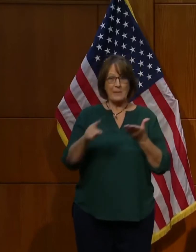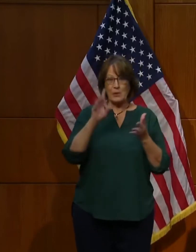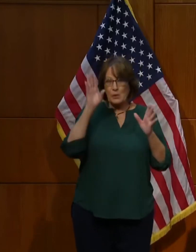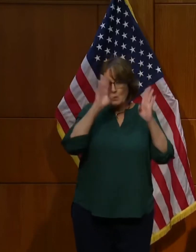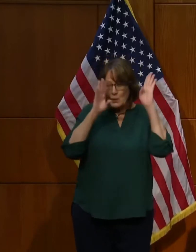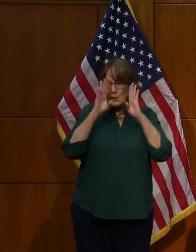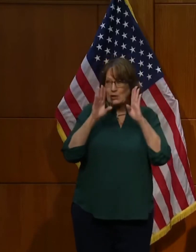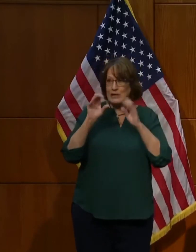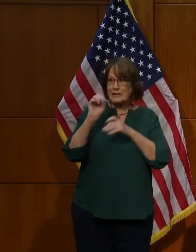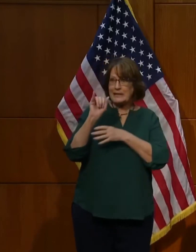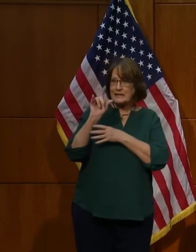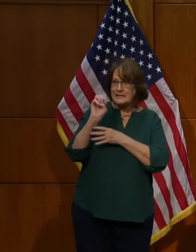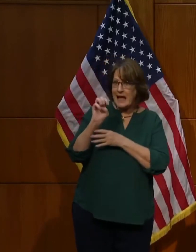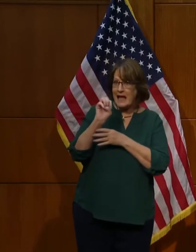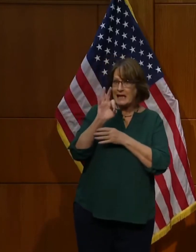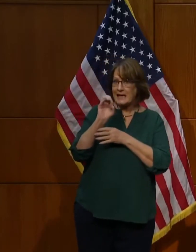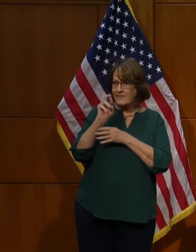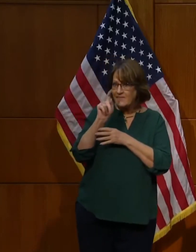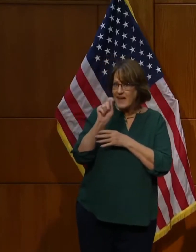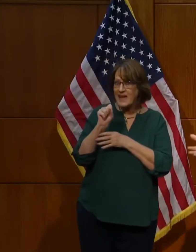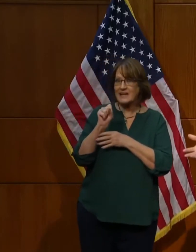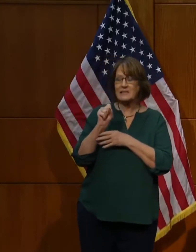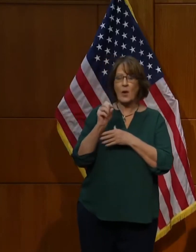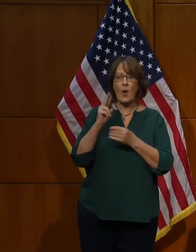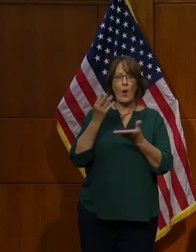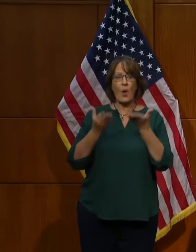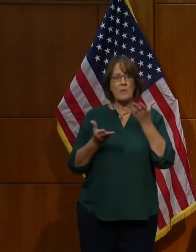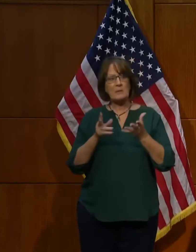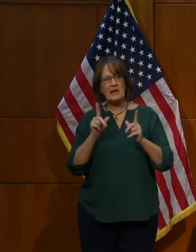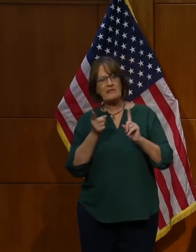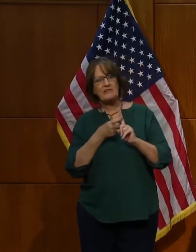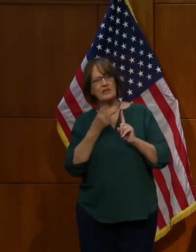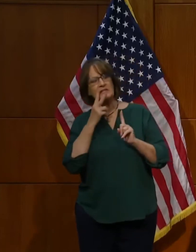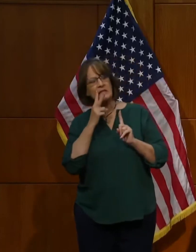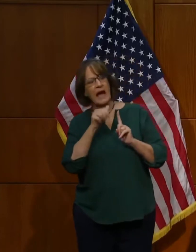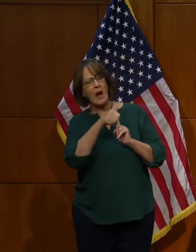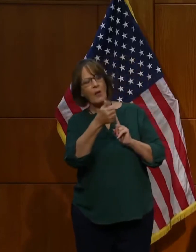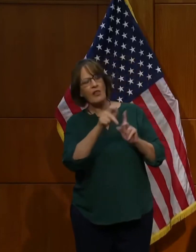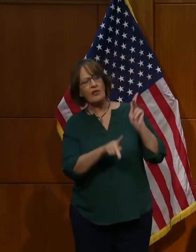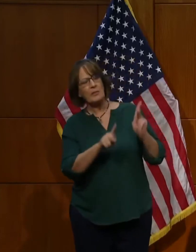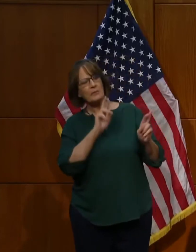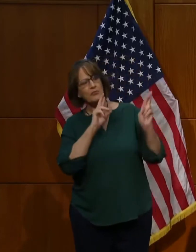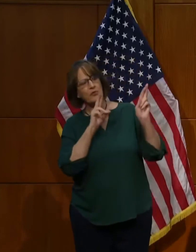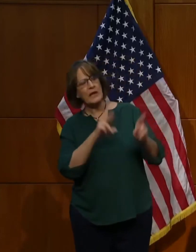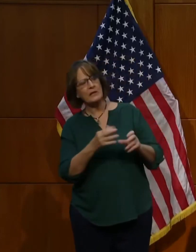you wanted to wait and see how other people reacted to the